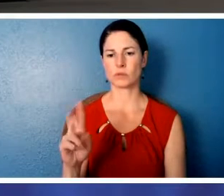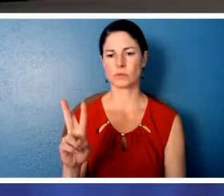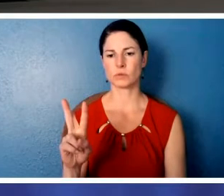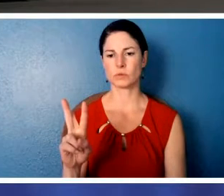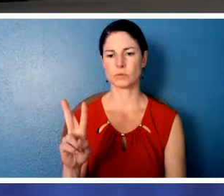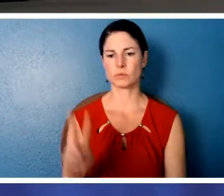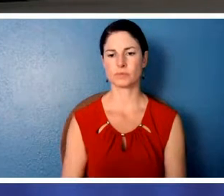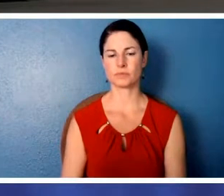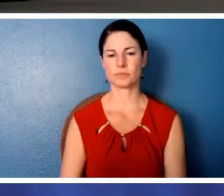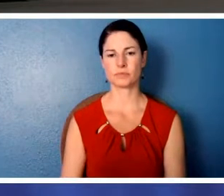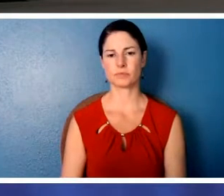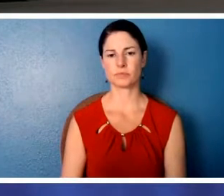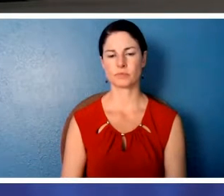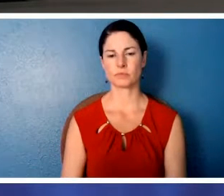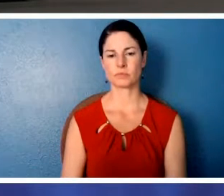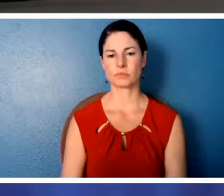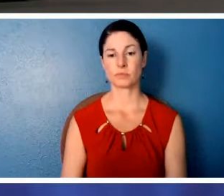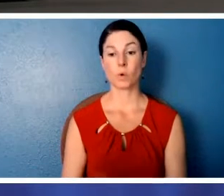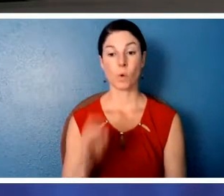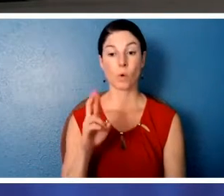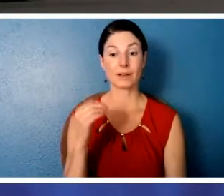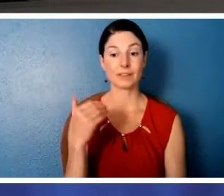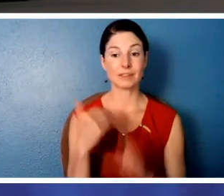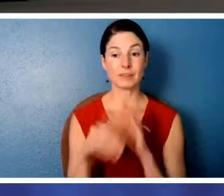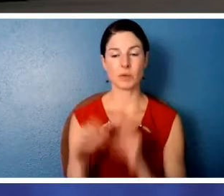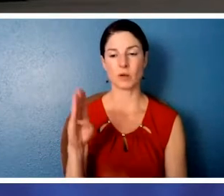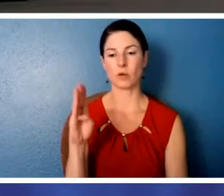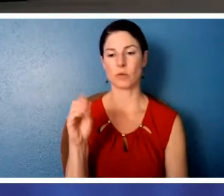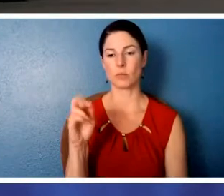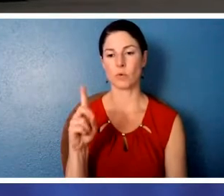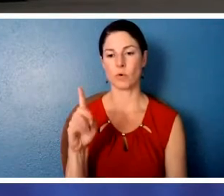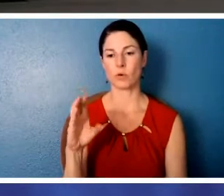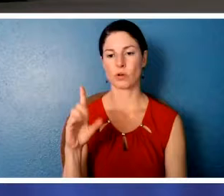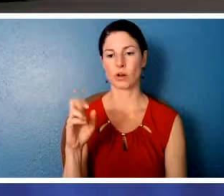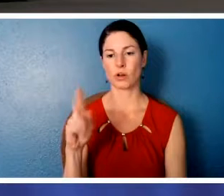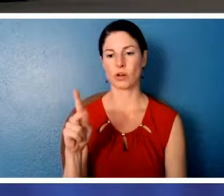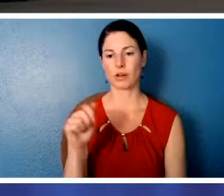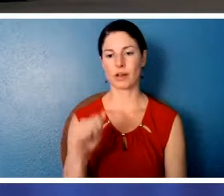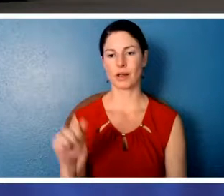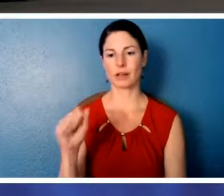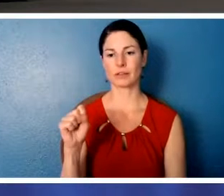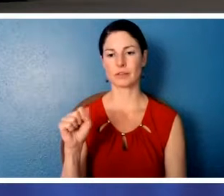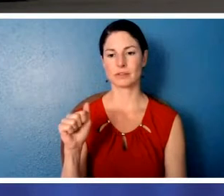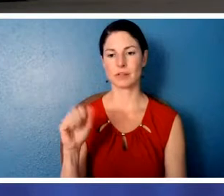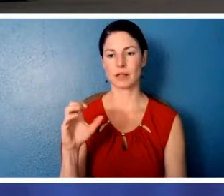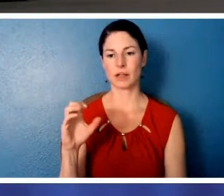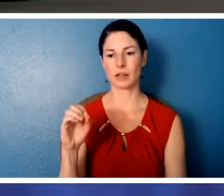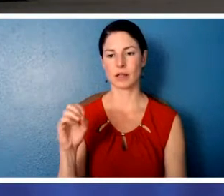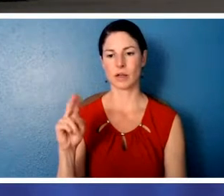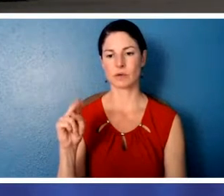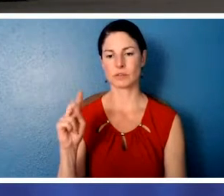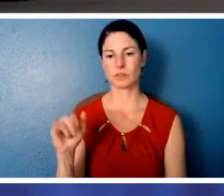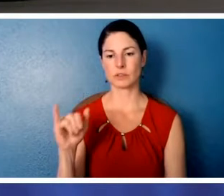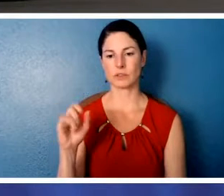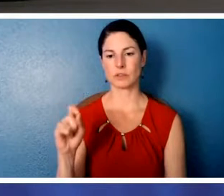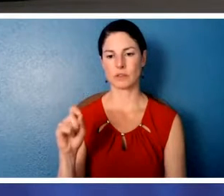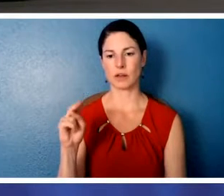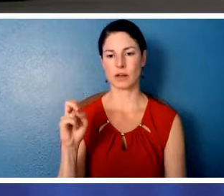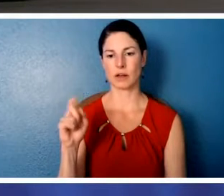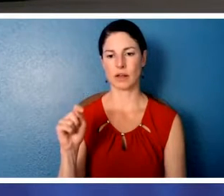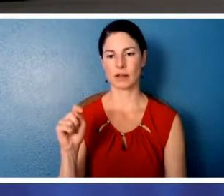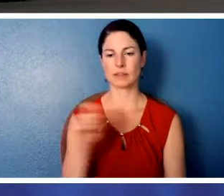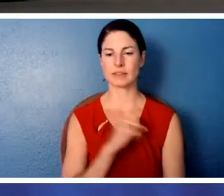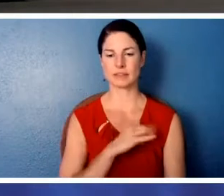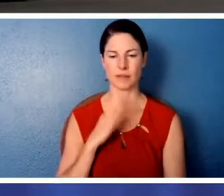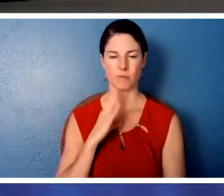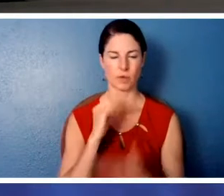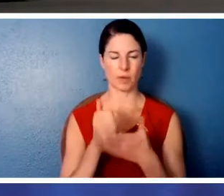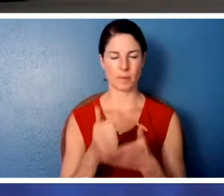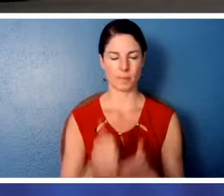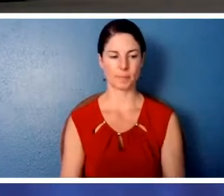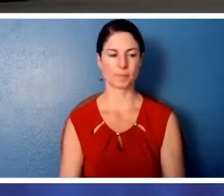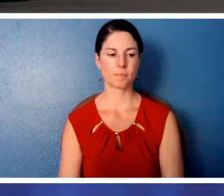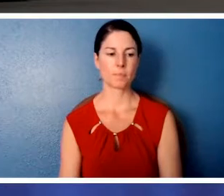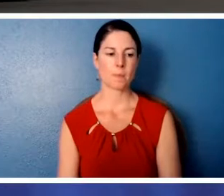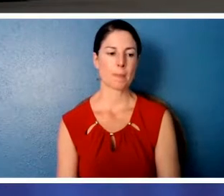SacGov: You can also send an email to board clerk at SEC county.net and staff will provide assistance, you can always submit your written comments.